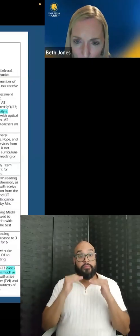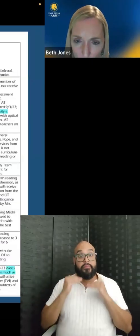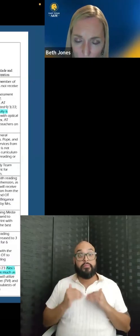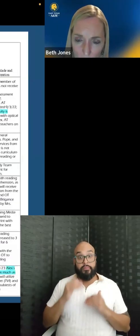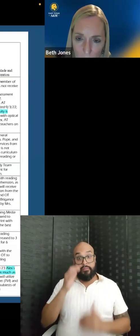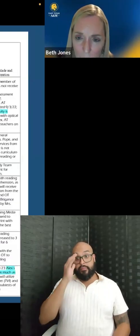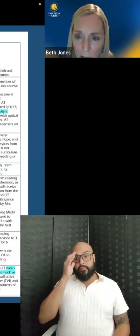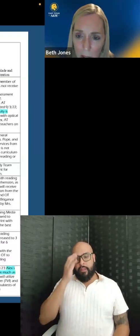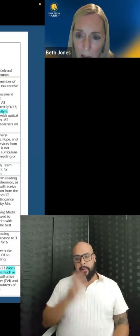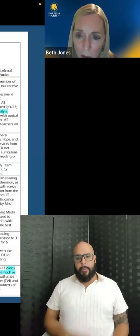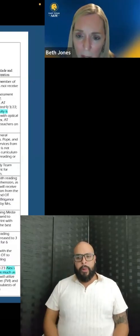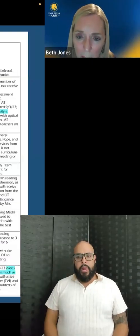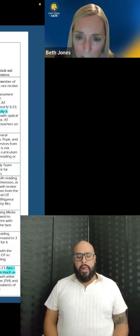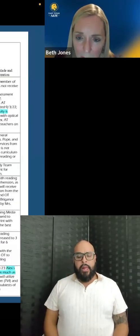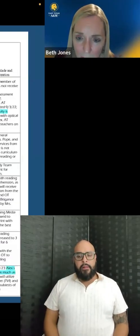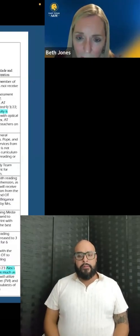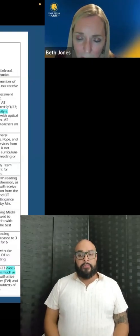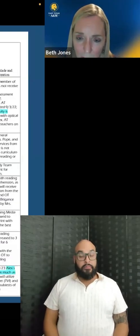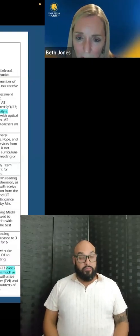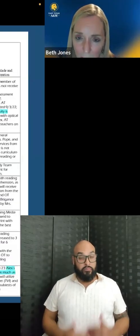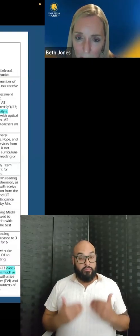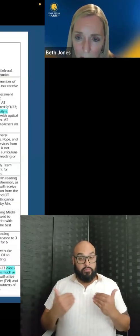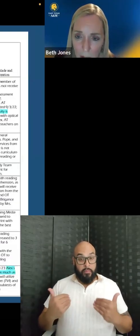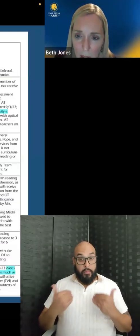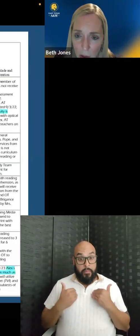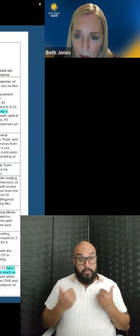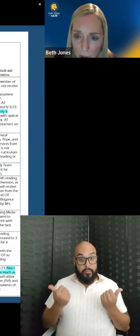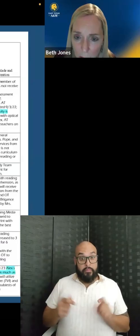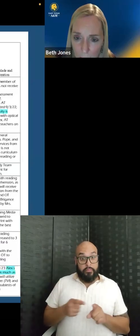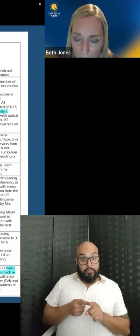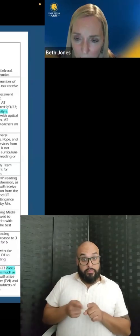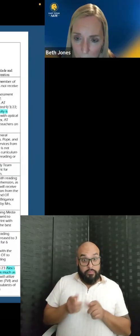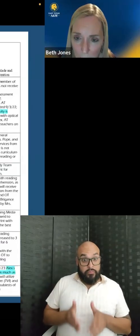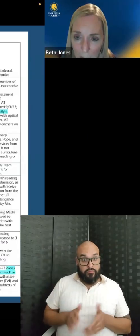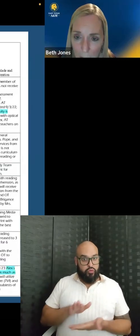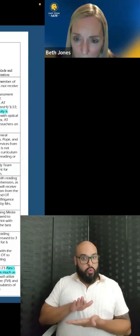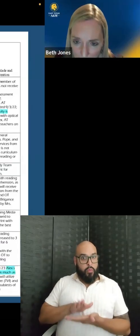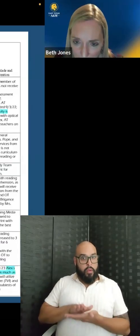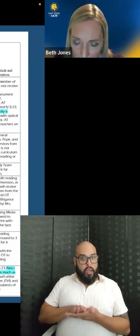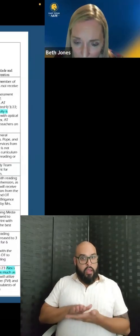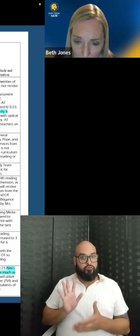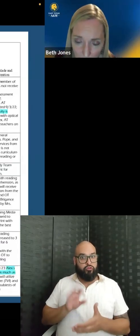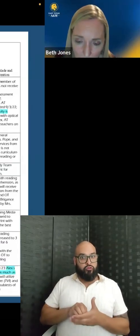are there specialists on campus involved in their tiered instruction to make it more specialized?